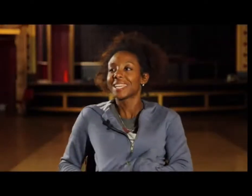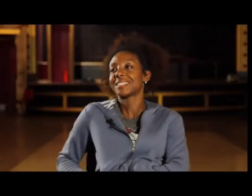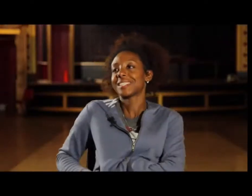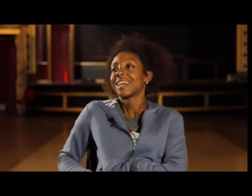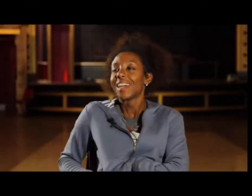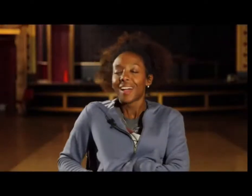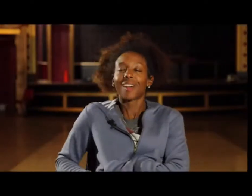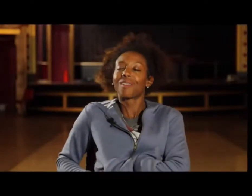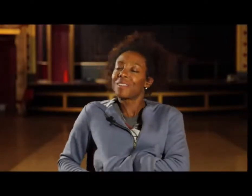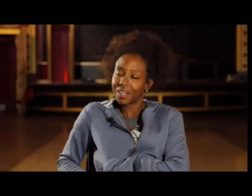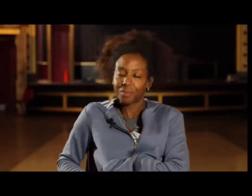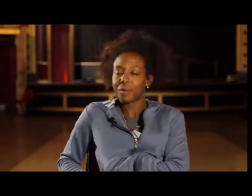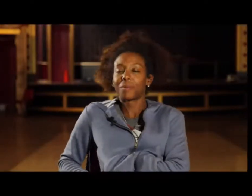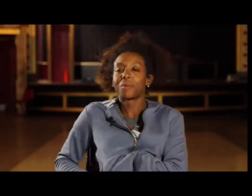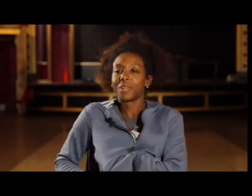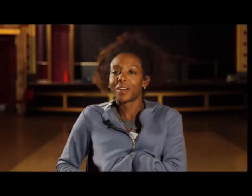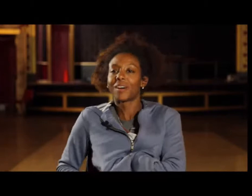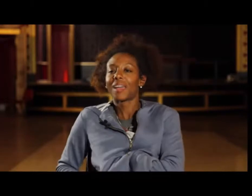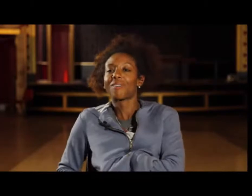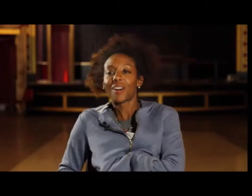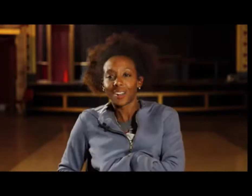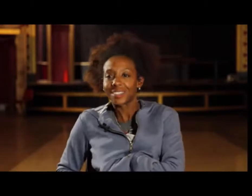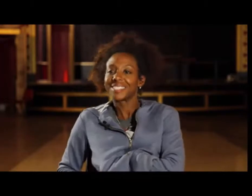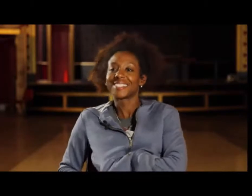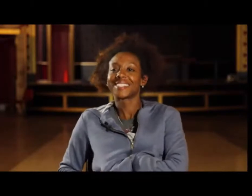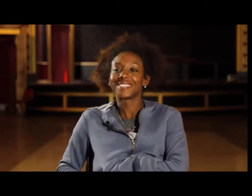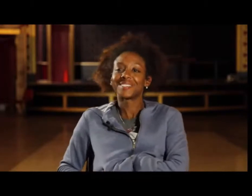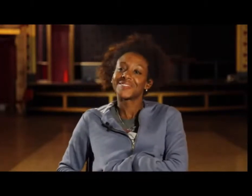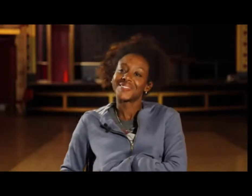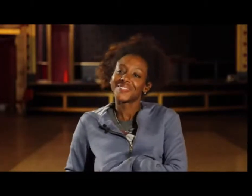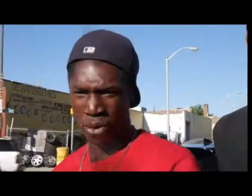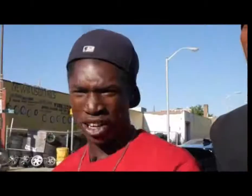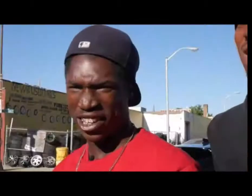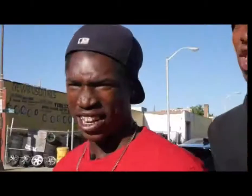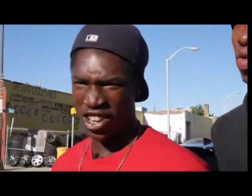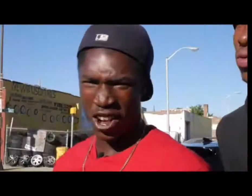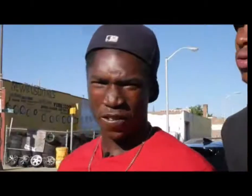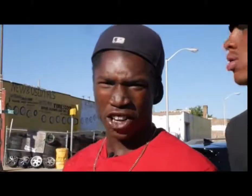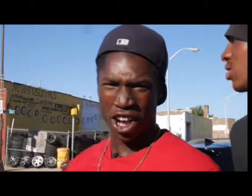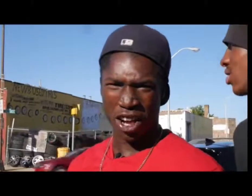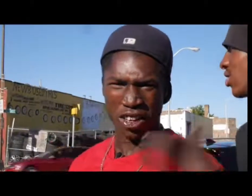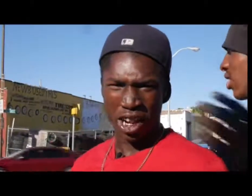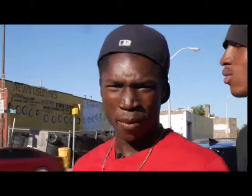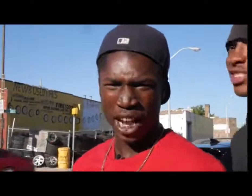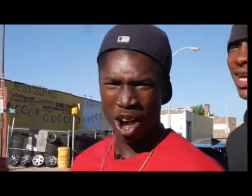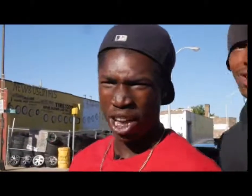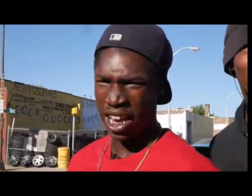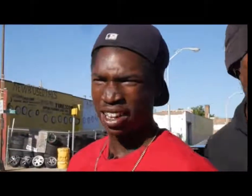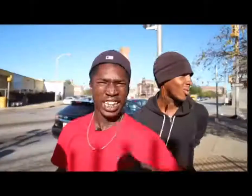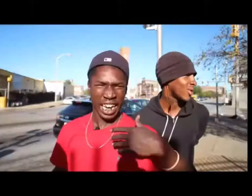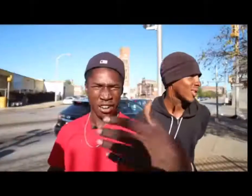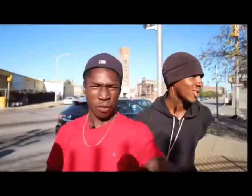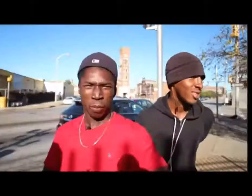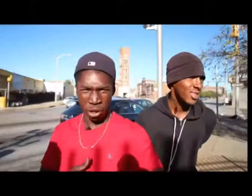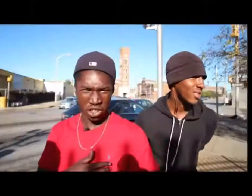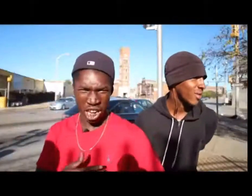i ain't a bad kid i only do bad when bed come to me that's all and all the squeegee kids are good